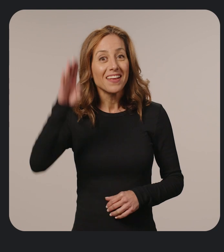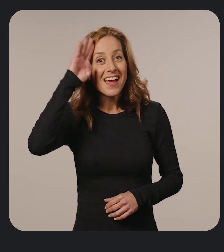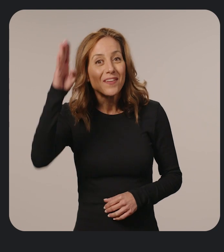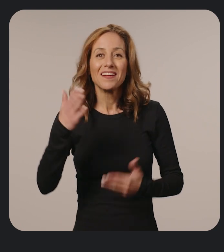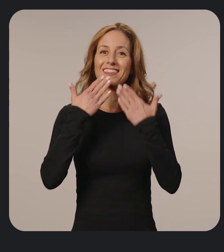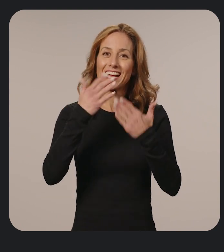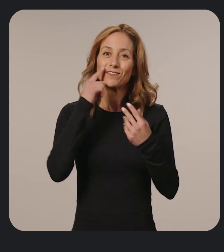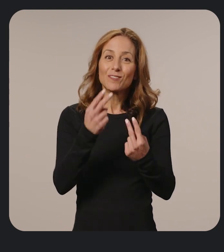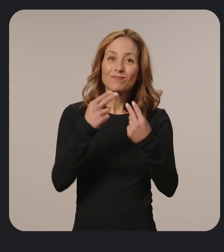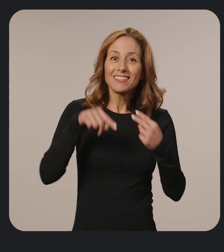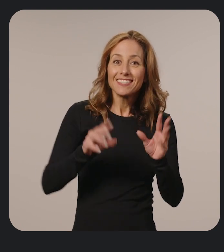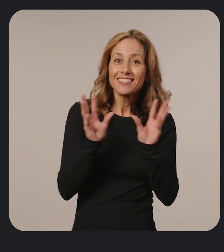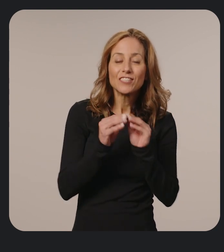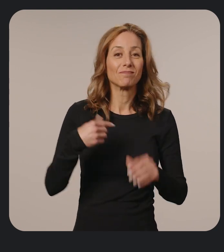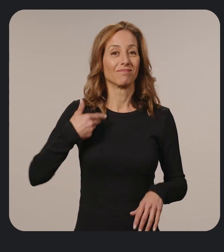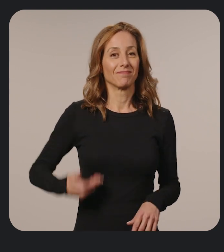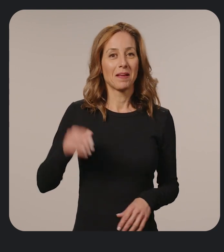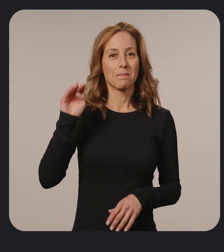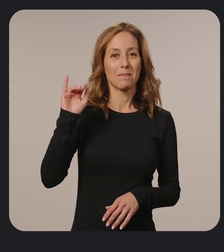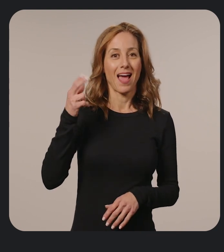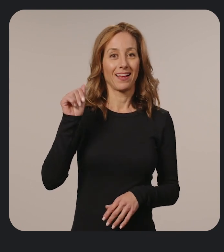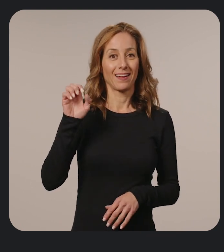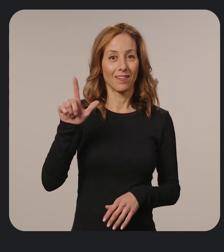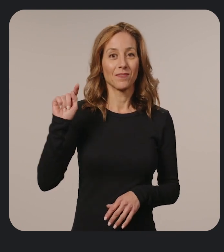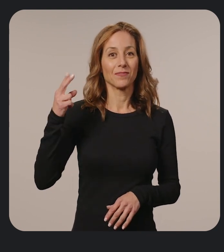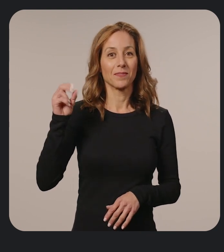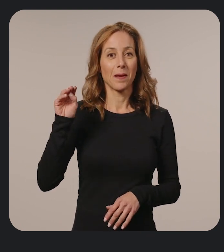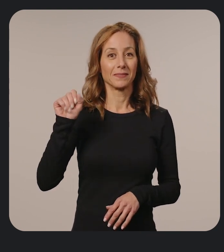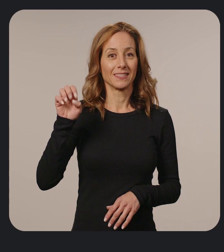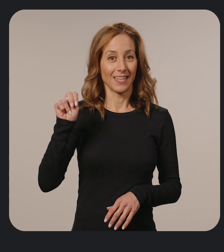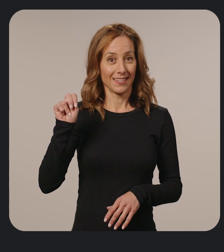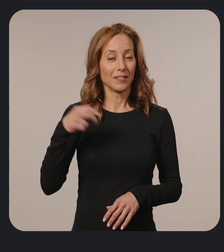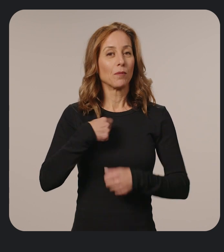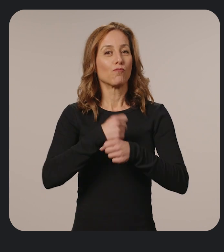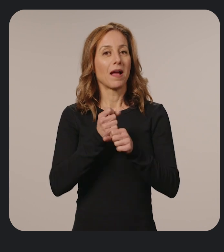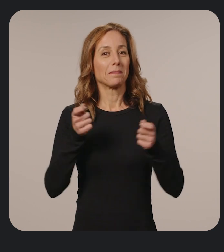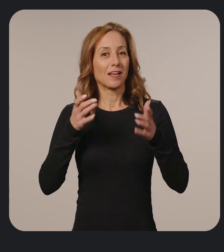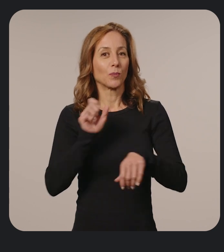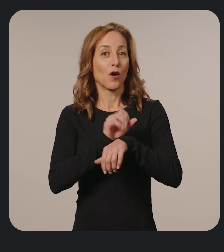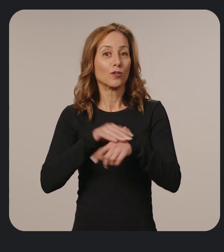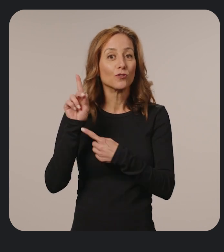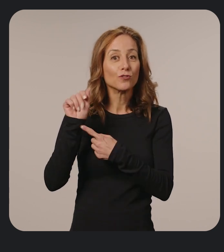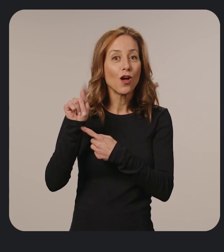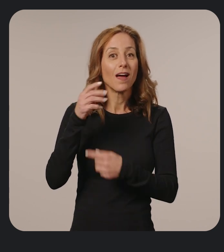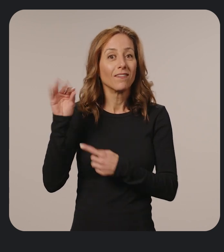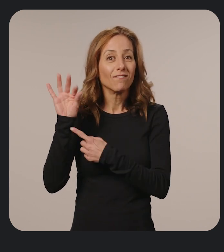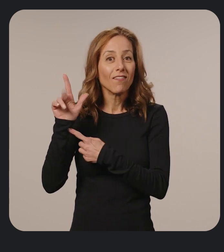Hello, thanks for tuning in to this session. I'm Michael Thomsen, and I'm a product manager working on Dart and Flutter.